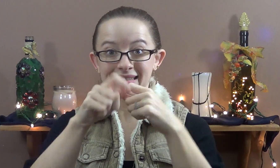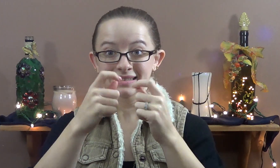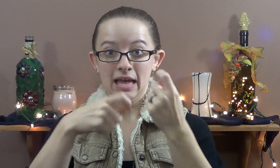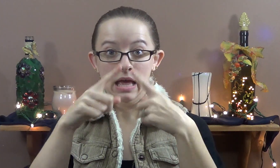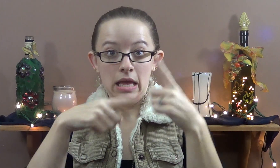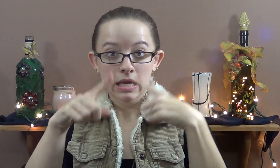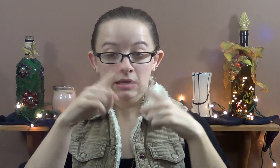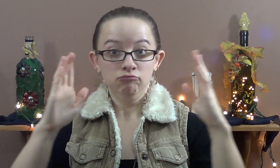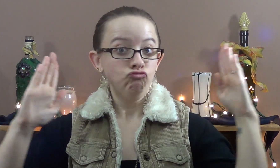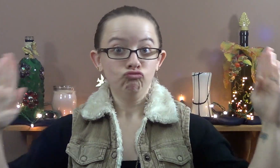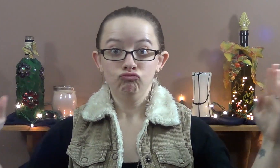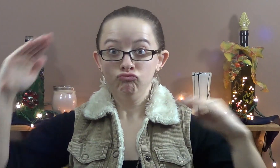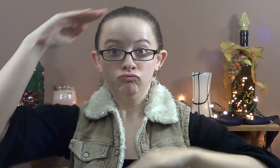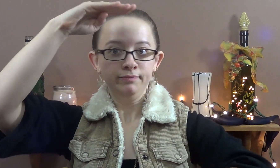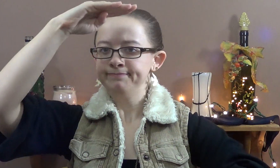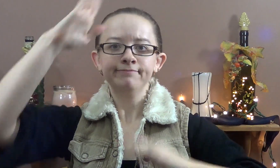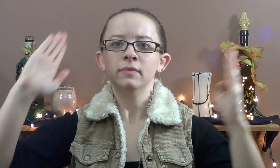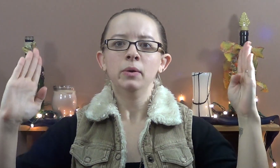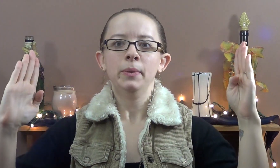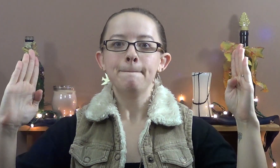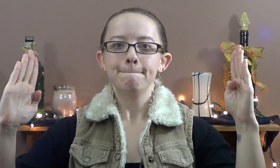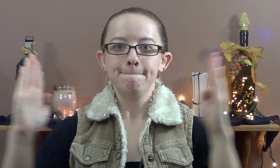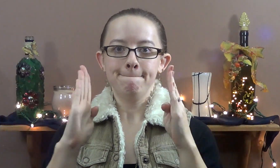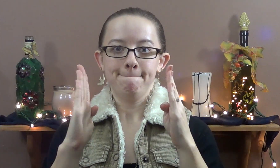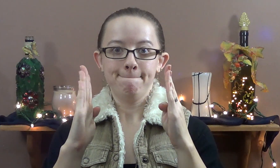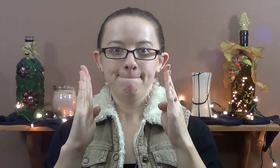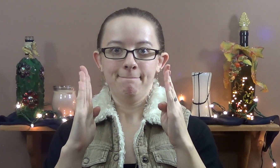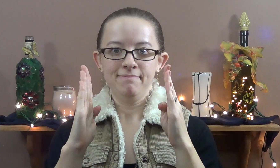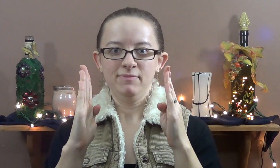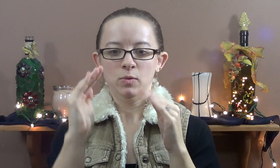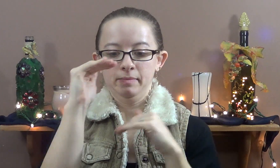possibility is instaed of having a larger signing space,